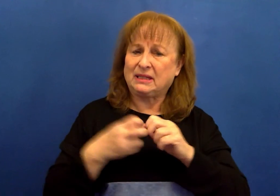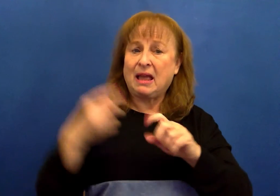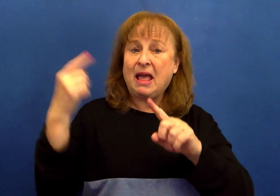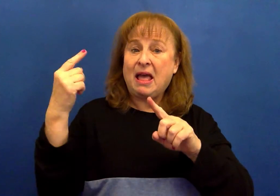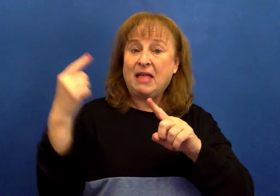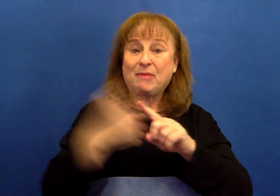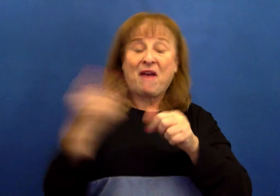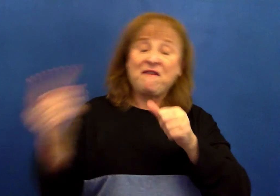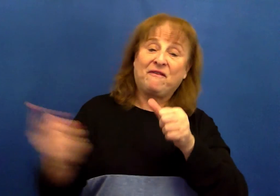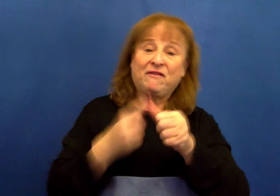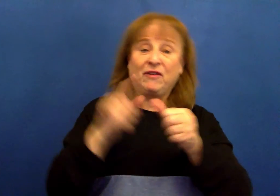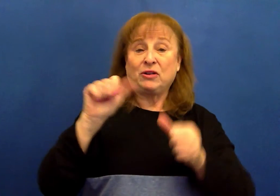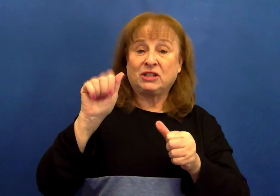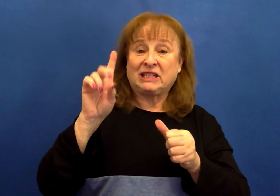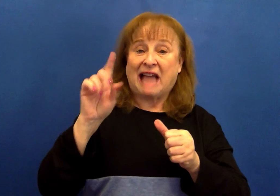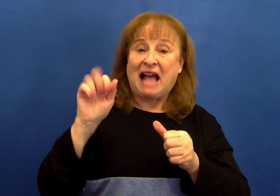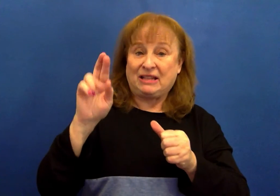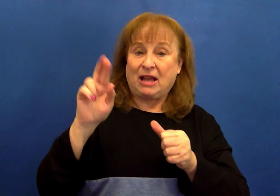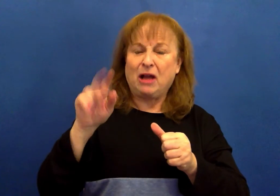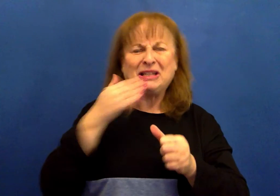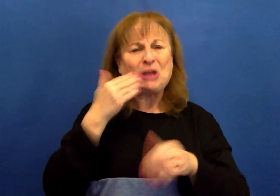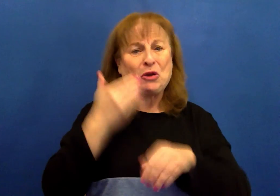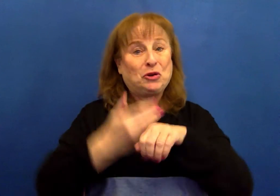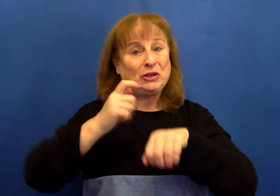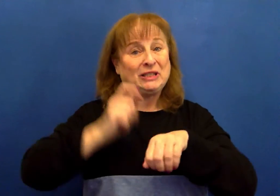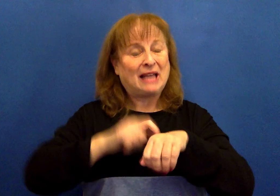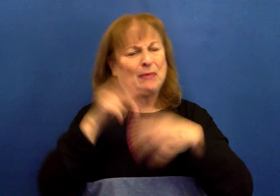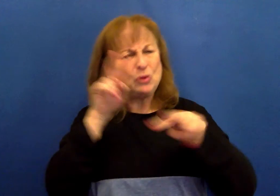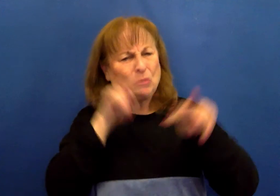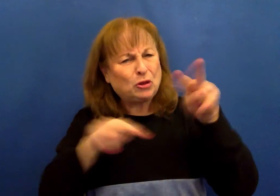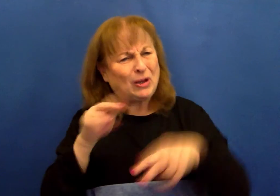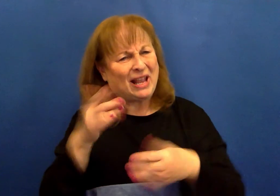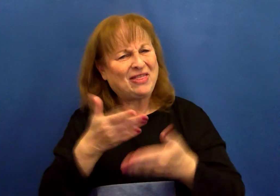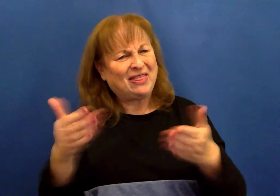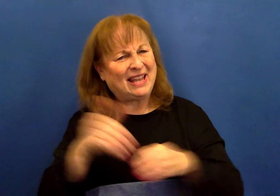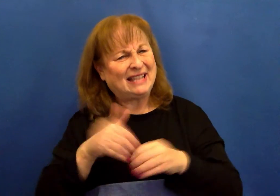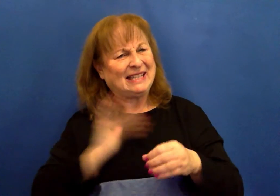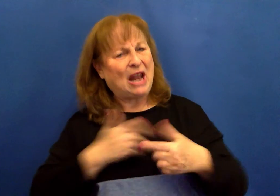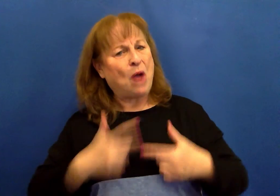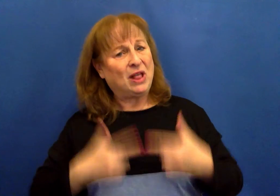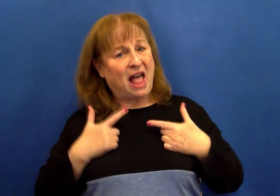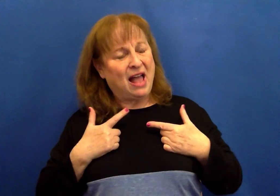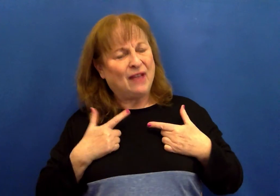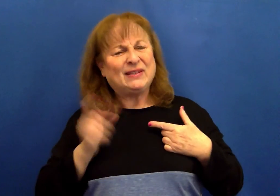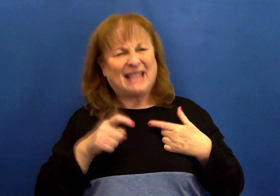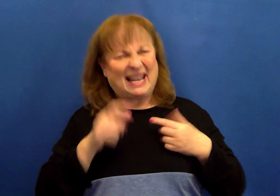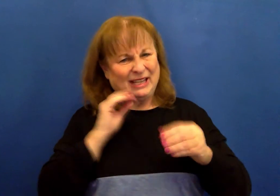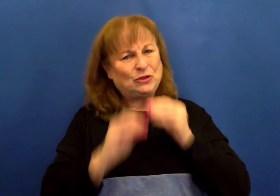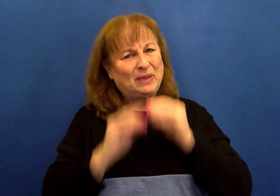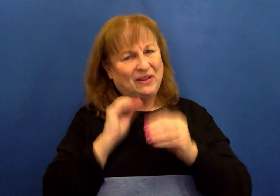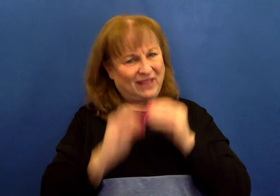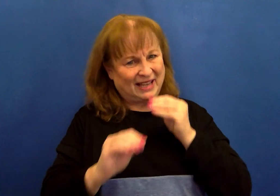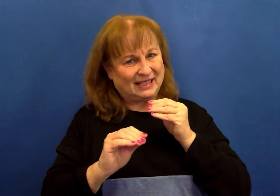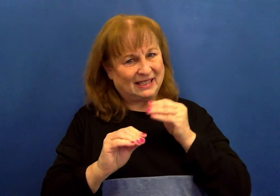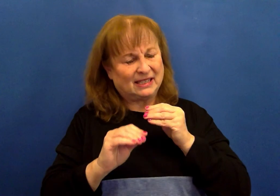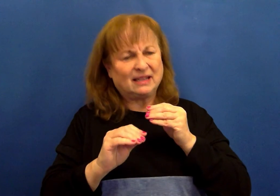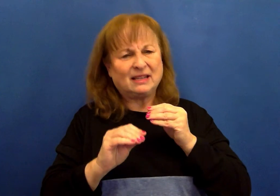first Adar is a good time to look at the things in our lives that need fixing and take action.